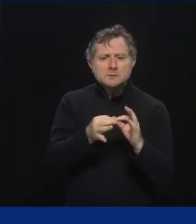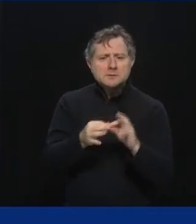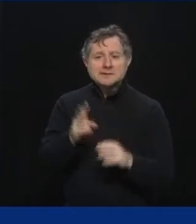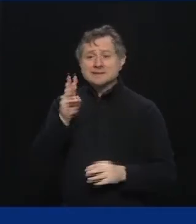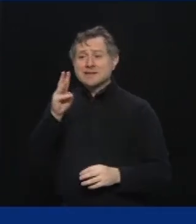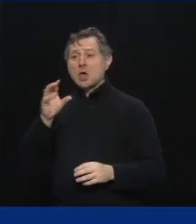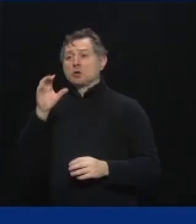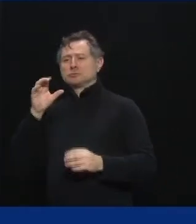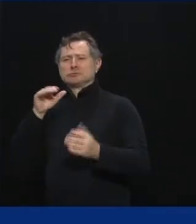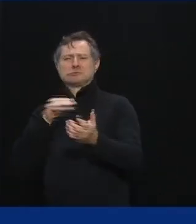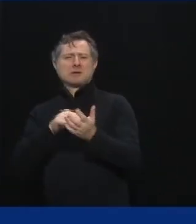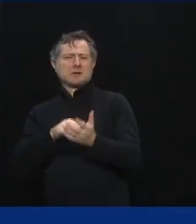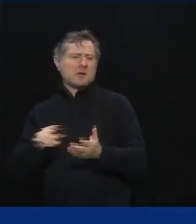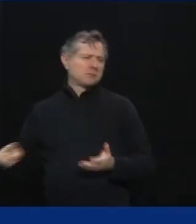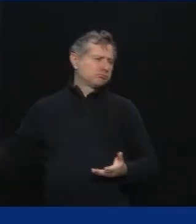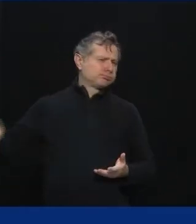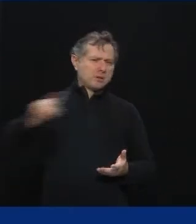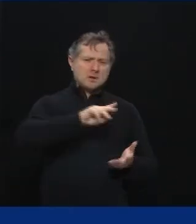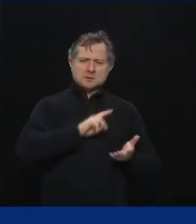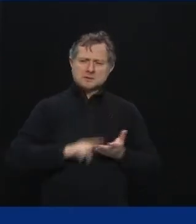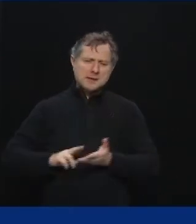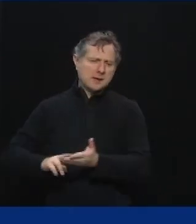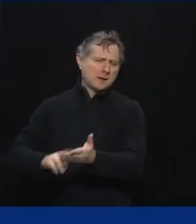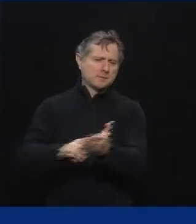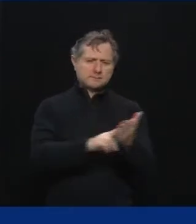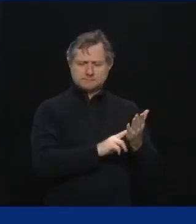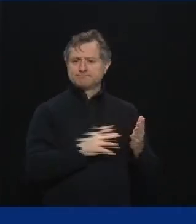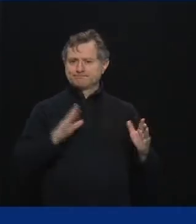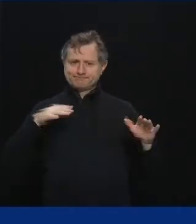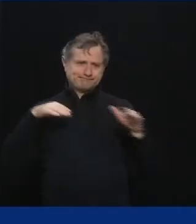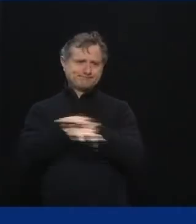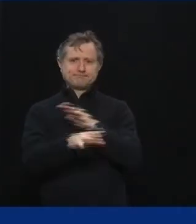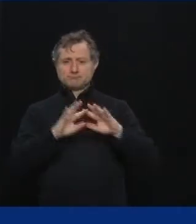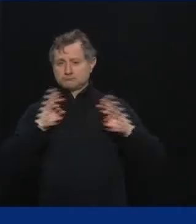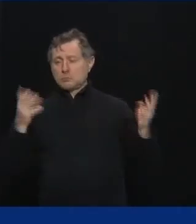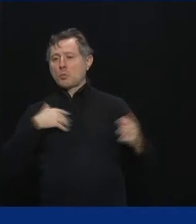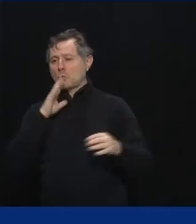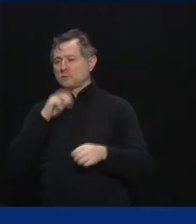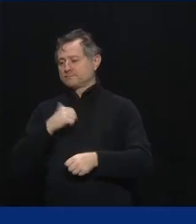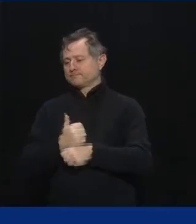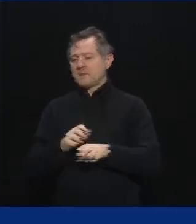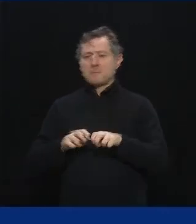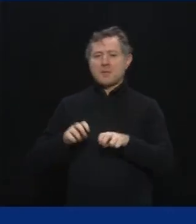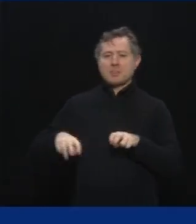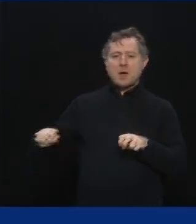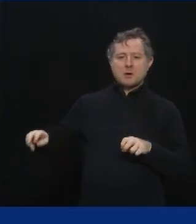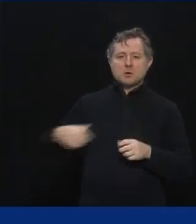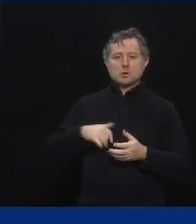BEEN ESTABLISHED THUS FAR AND ANY TREATMENT FORMS OUT THERE. WE HAVE OVER 600 PROVIDERS ALREADY SIGNED UP FOR THIS SO